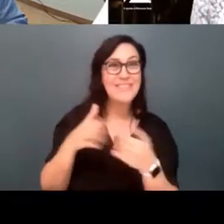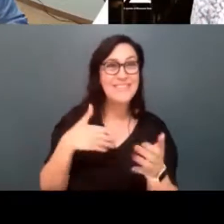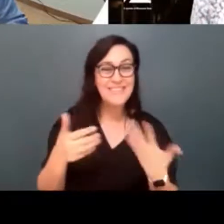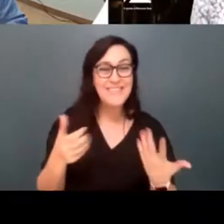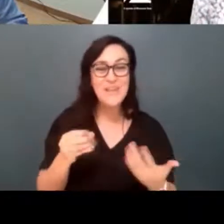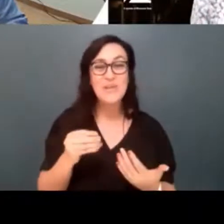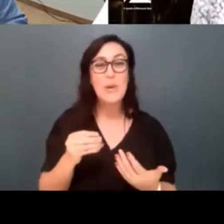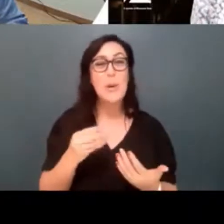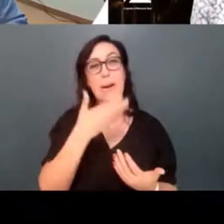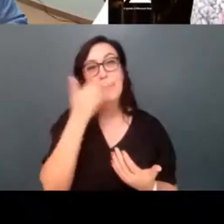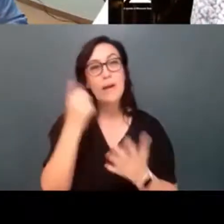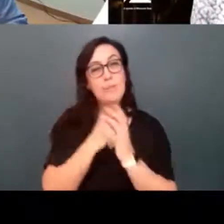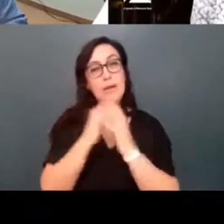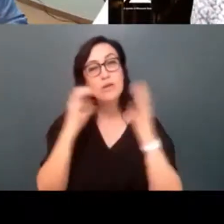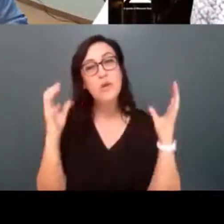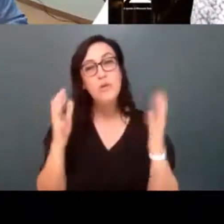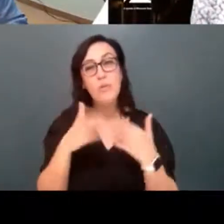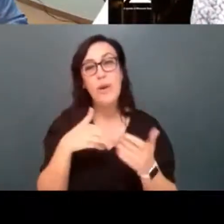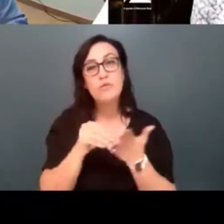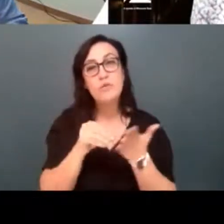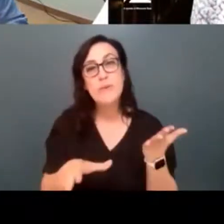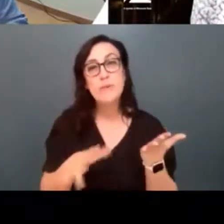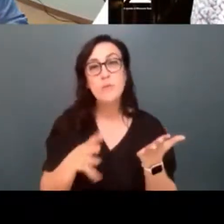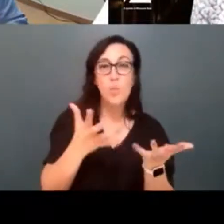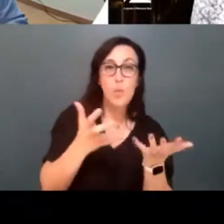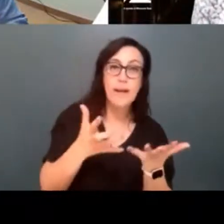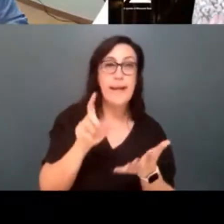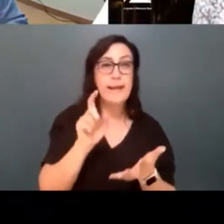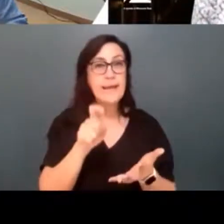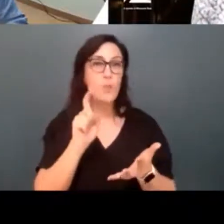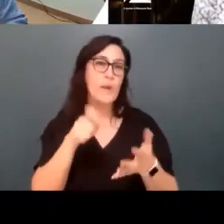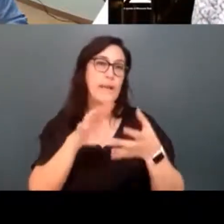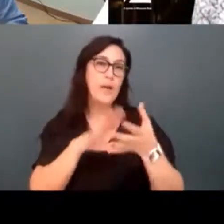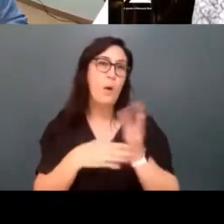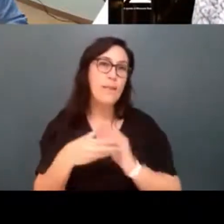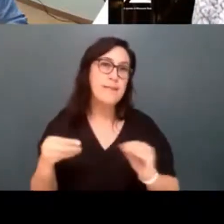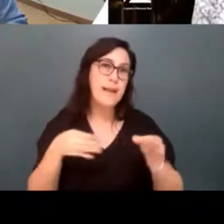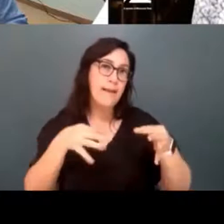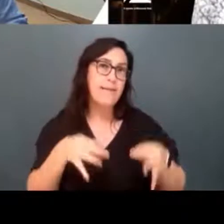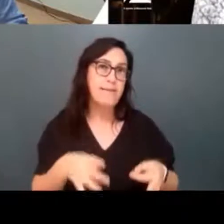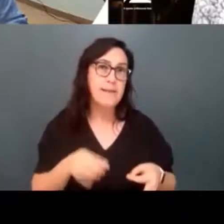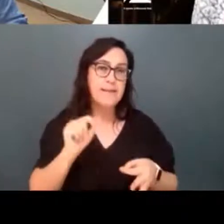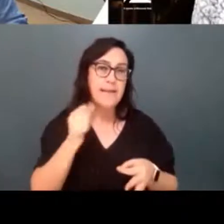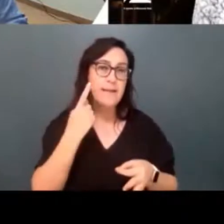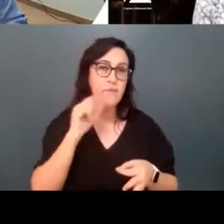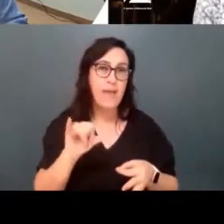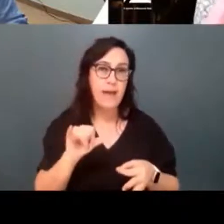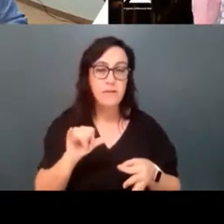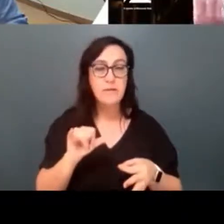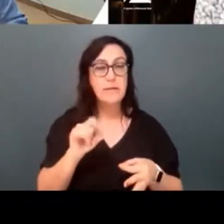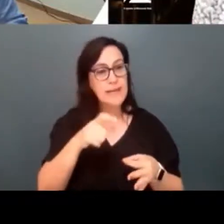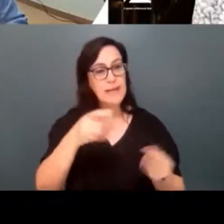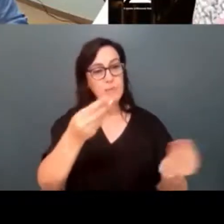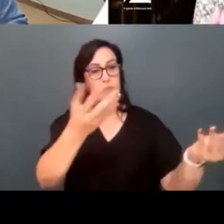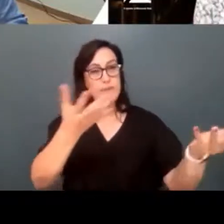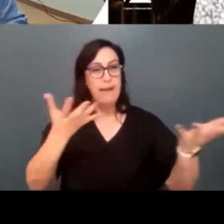Often, we need qualitative data to that because it's a free space for the students to tell us. Because surveys that may